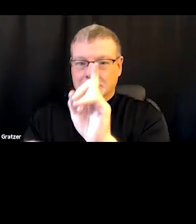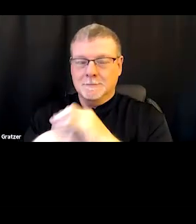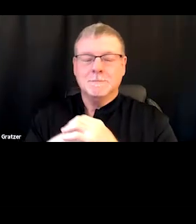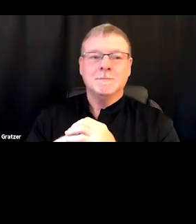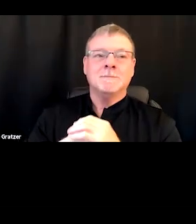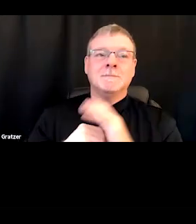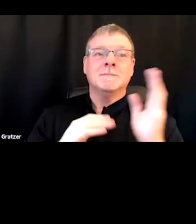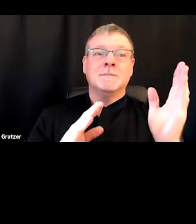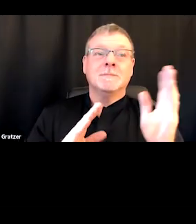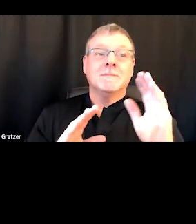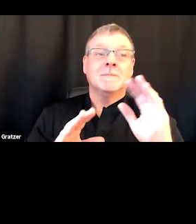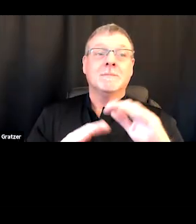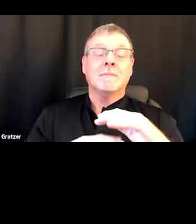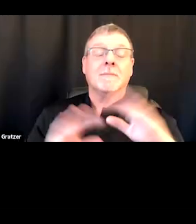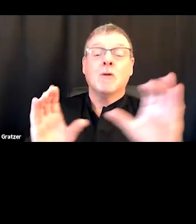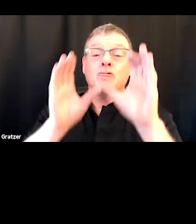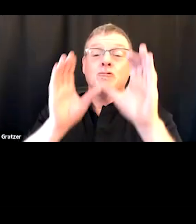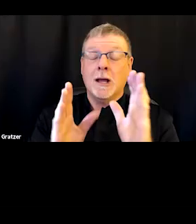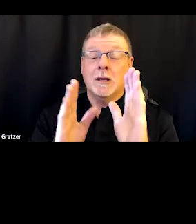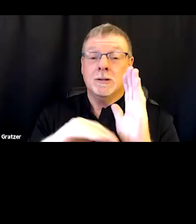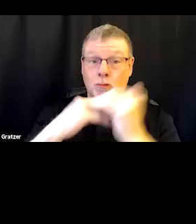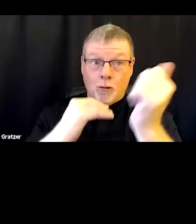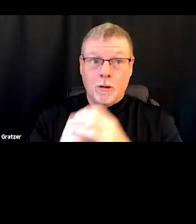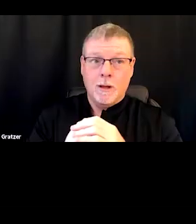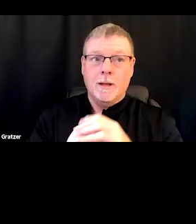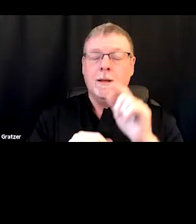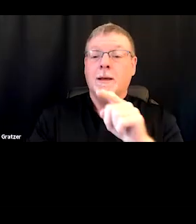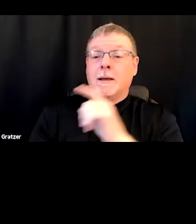But our Crisis Call Diversion program is where we have a clinician